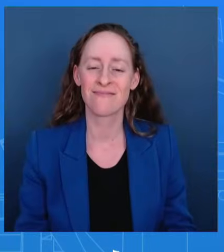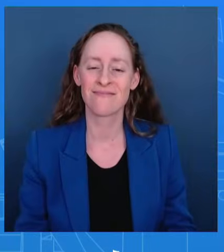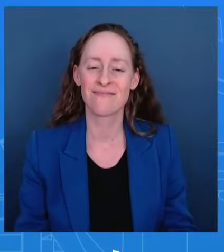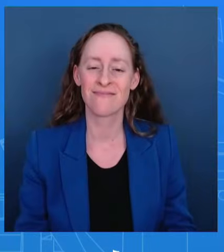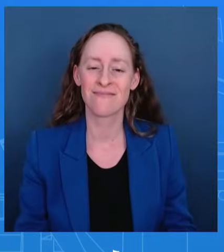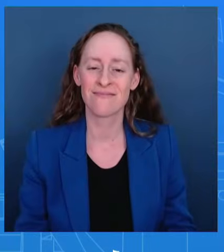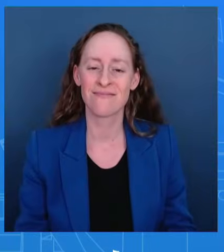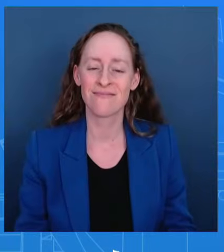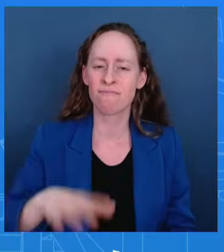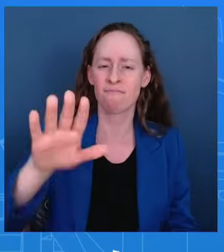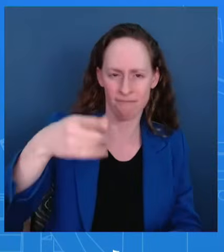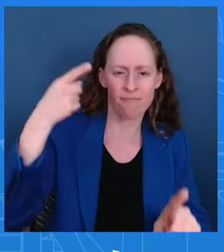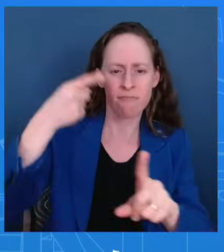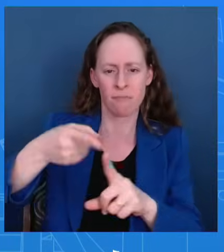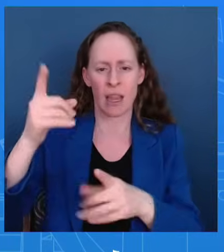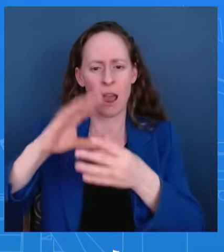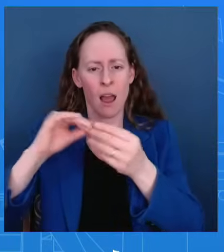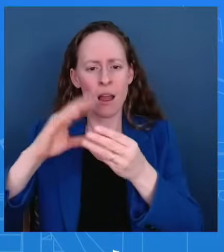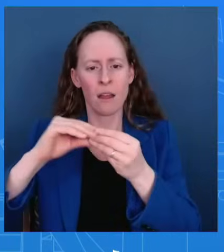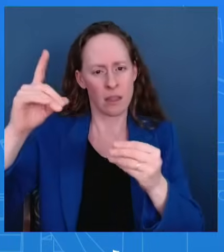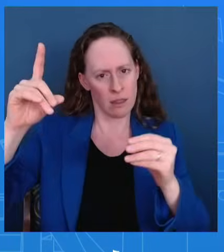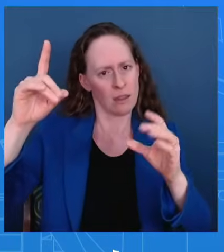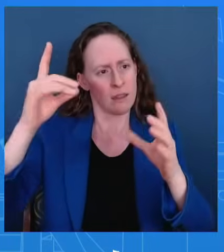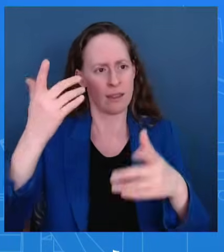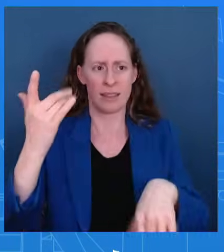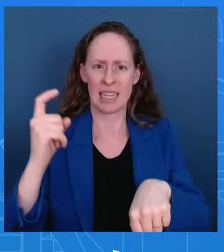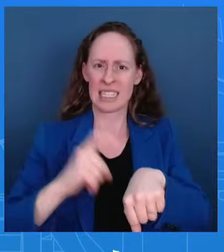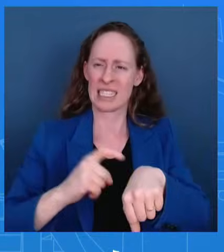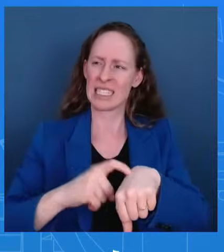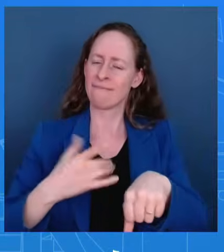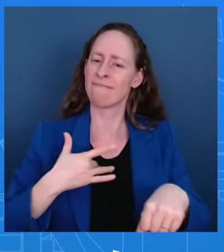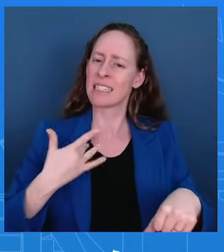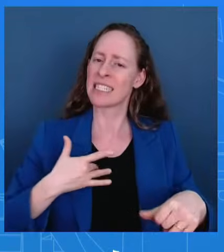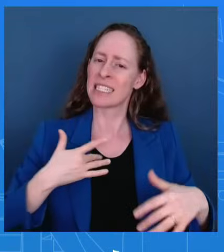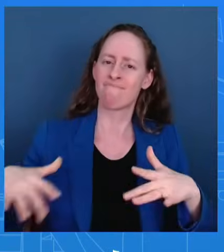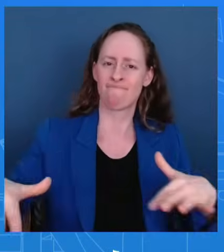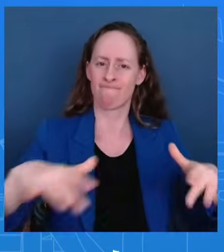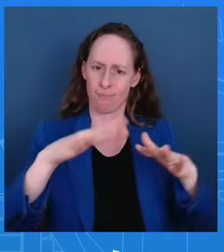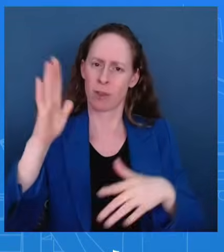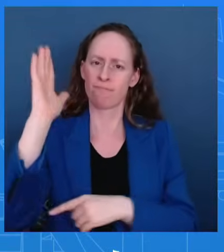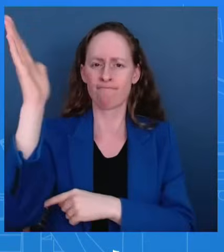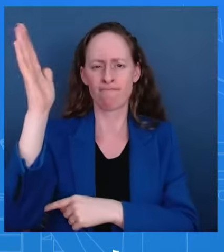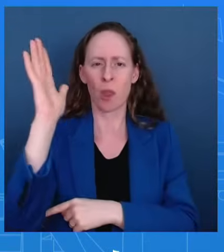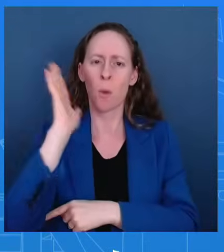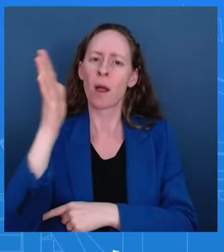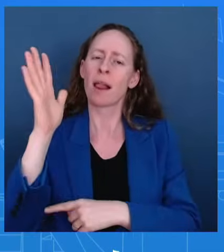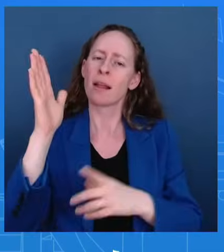some of the concerns that students there and faculty have raised about his handling of the war in Gaza? Ms. Jean-Pierre: I will say: Stay tuned.